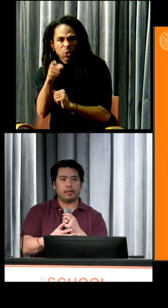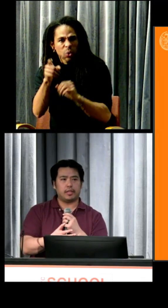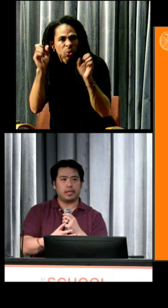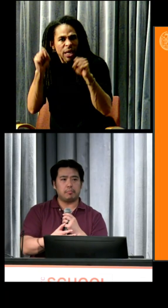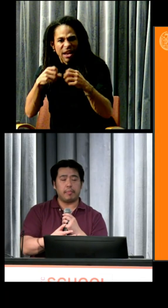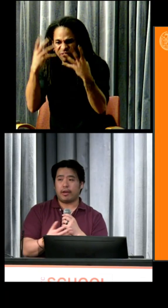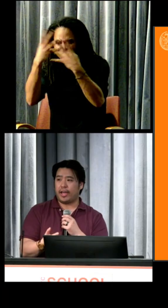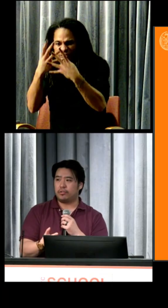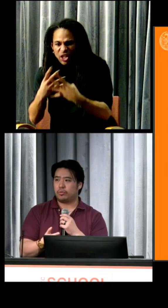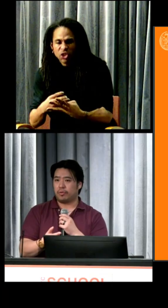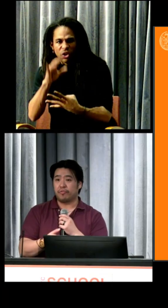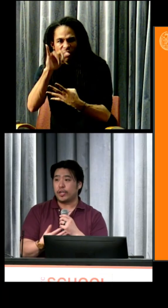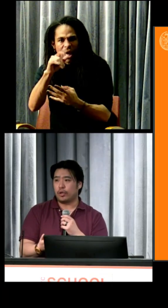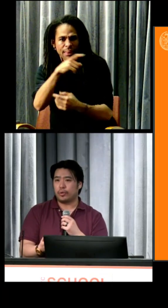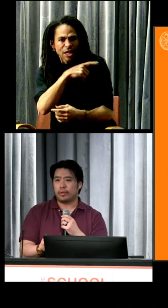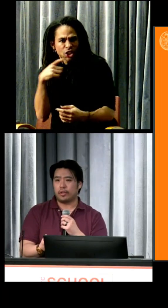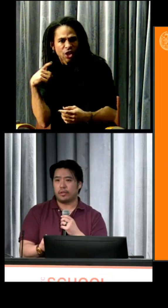And lastly, we also adjusted for rate of play.